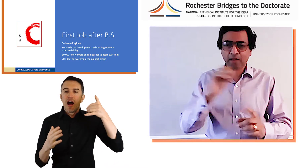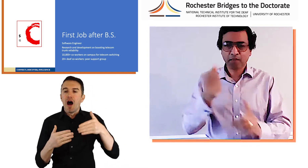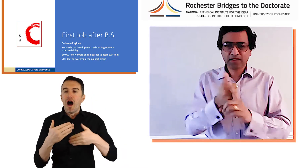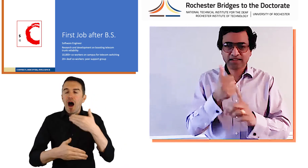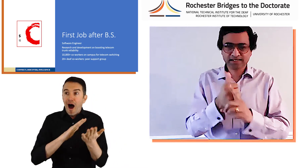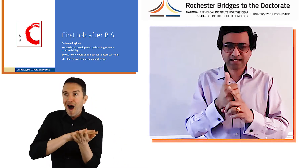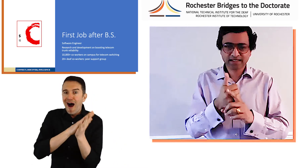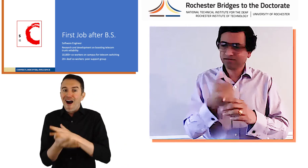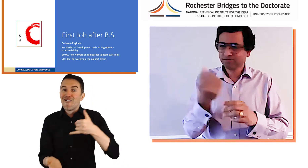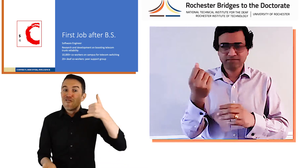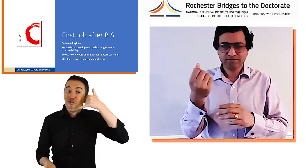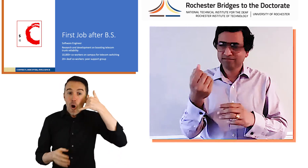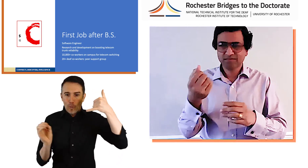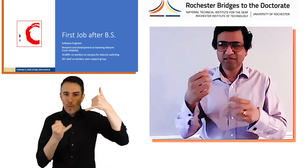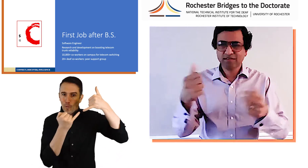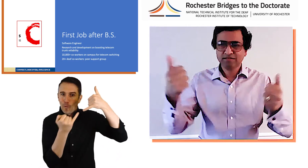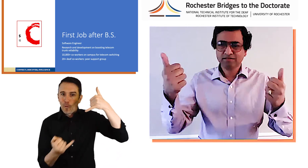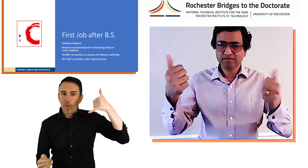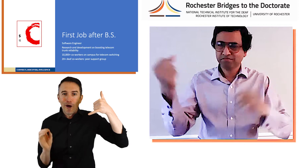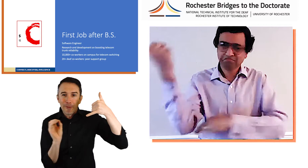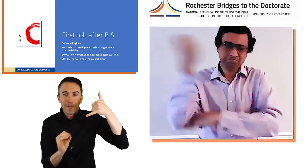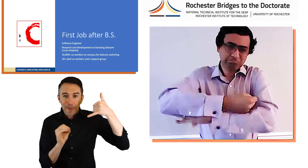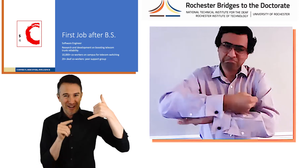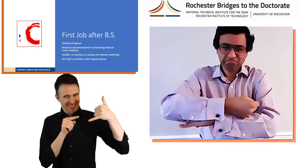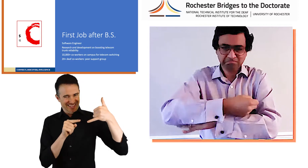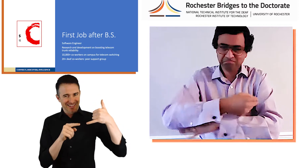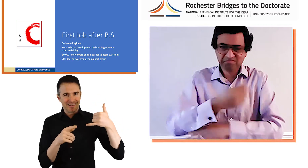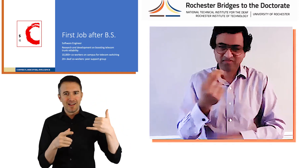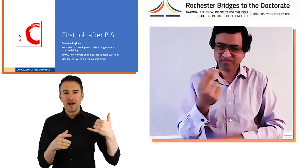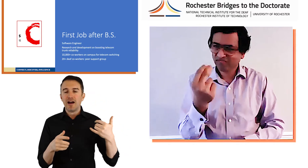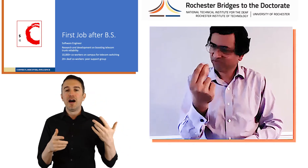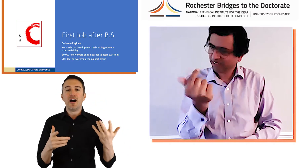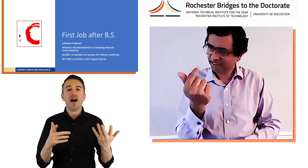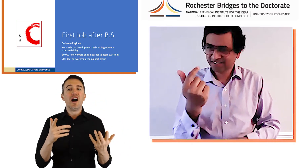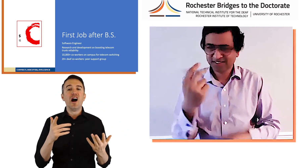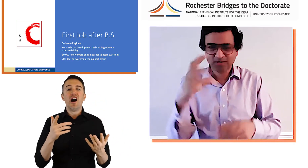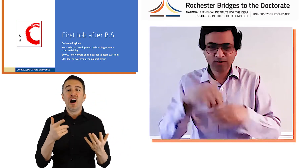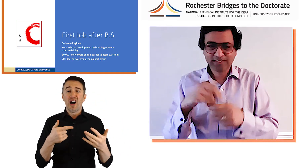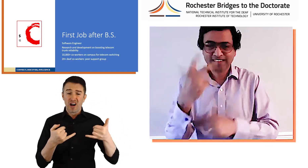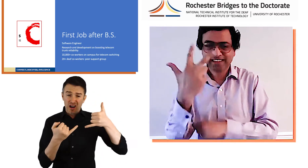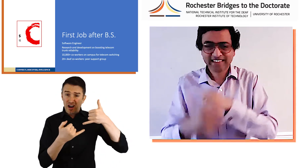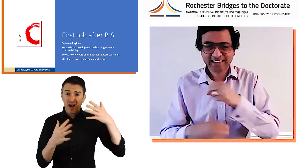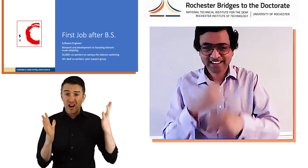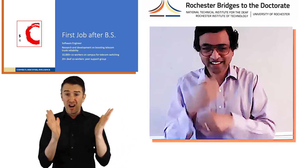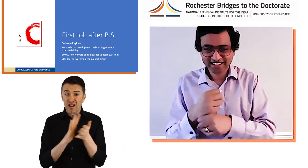and because of that, Bell Labs ended up shutting down within 3 years of the invention